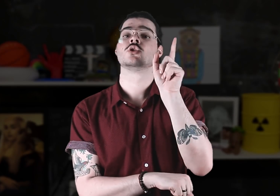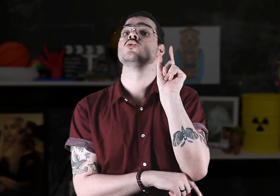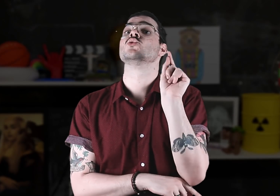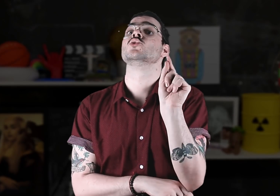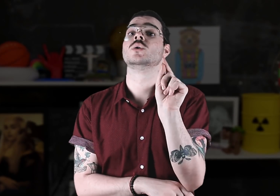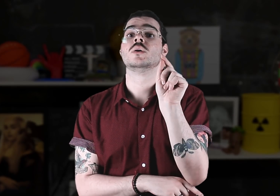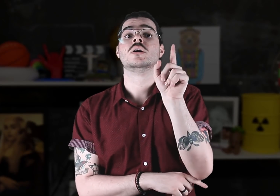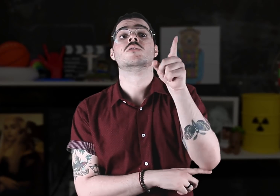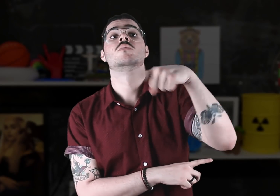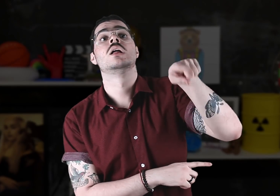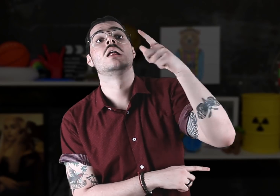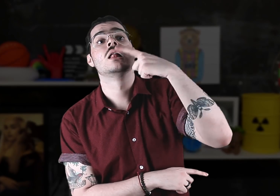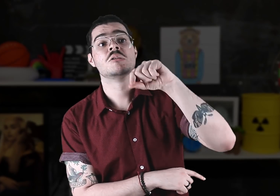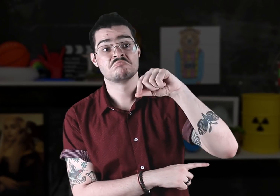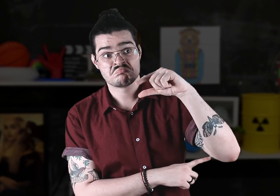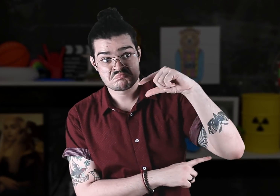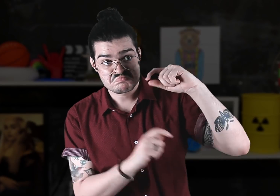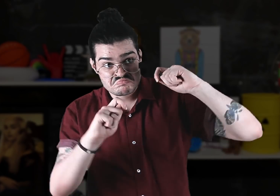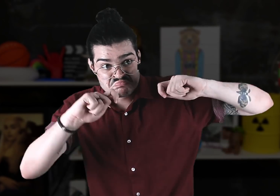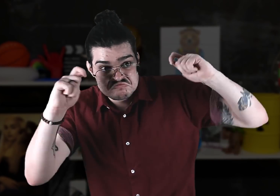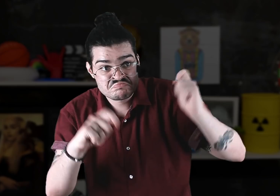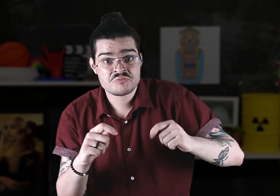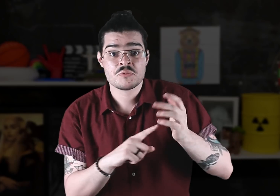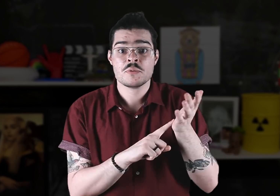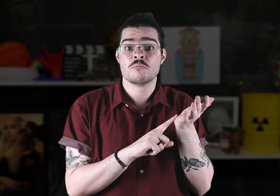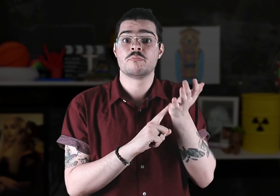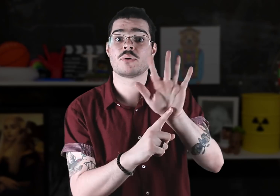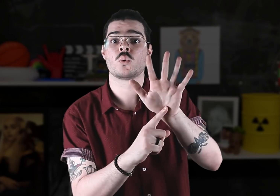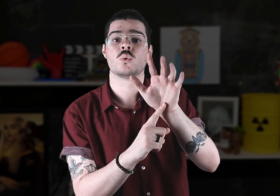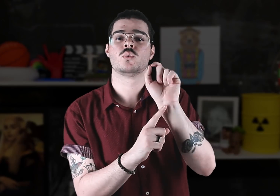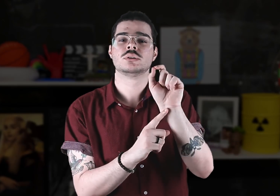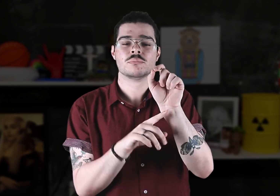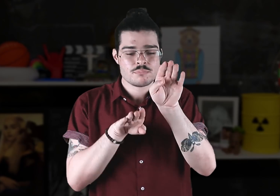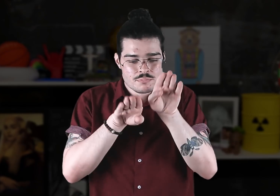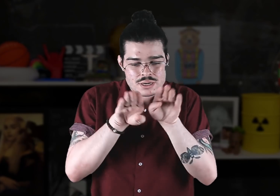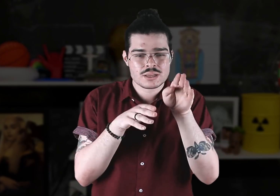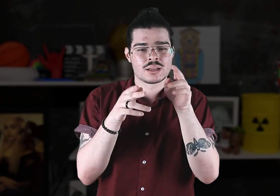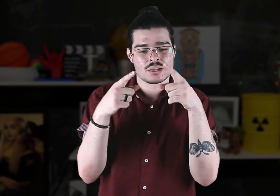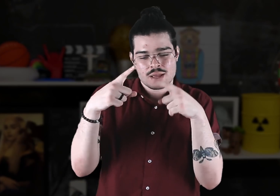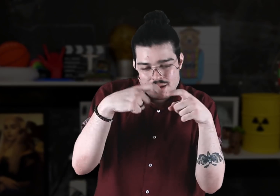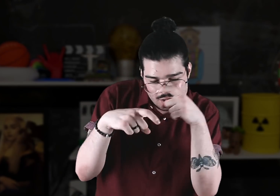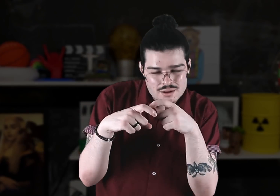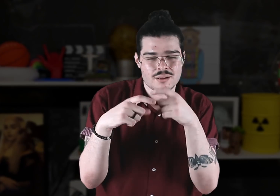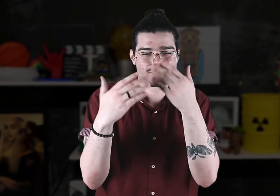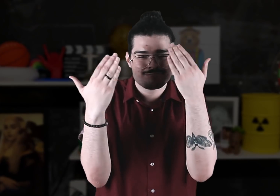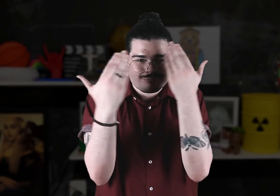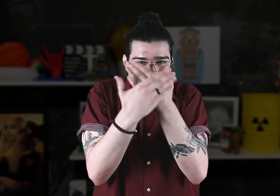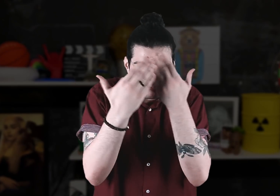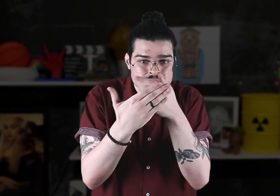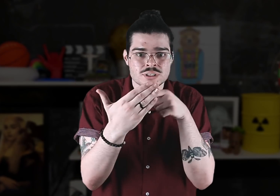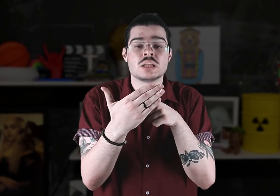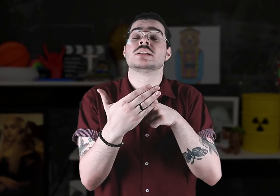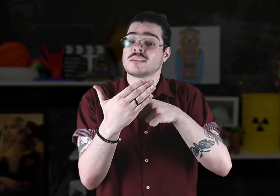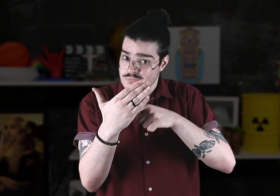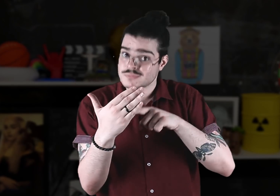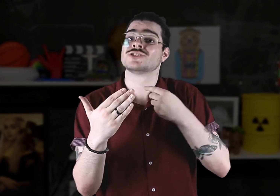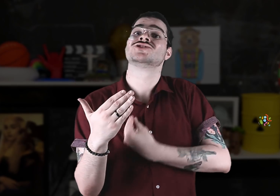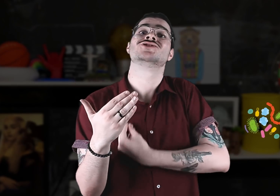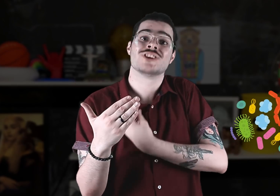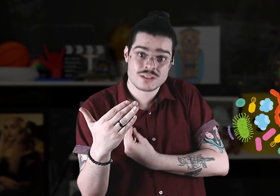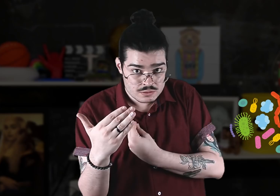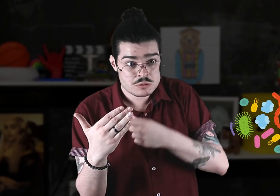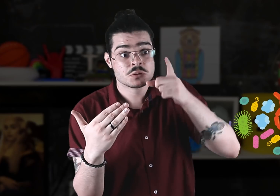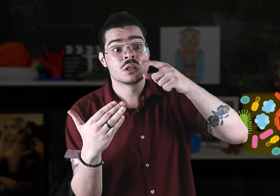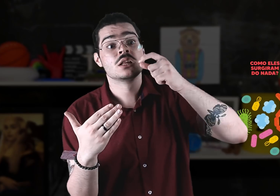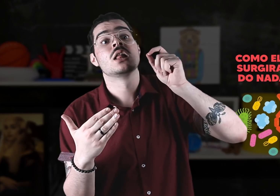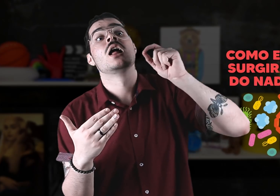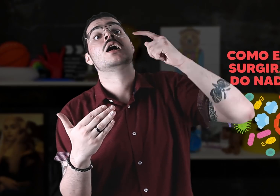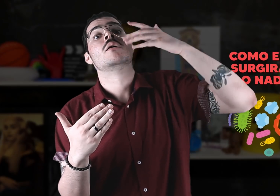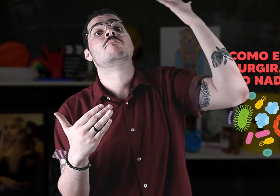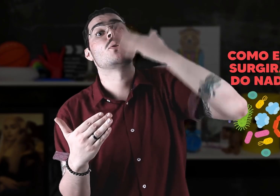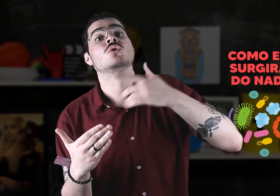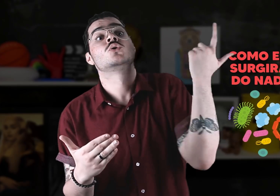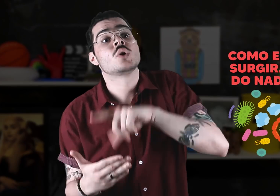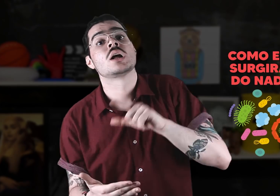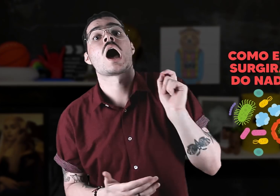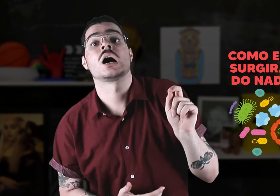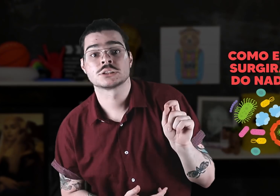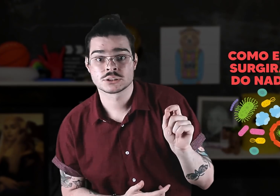to anyone who proved that how microorganisms arose,